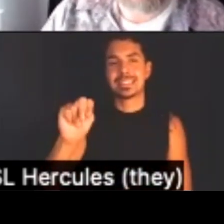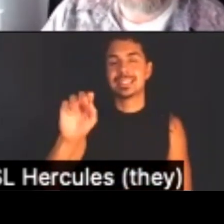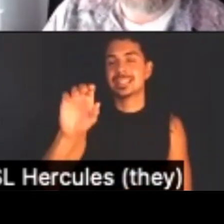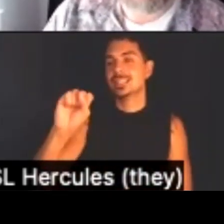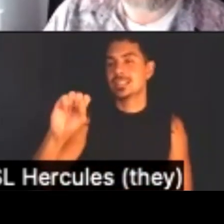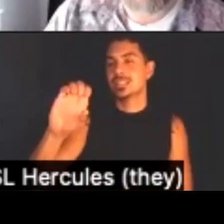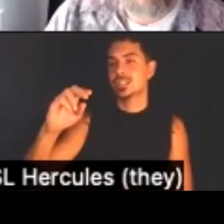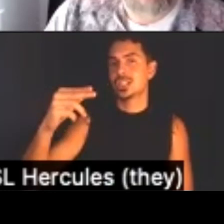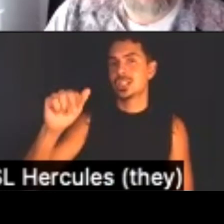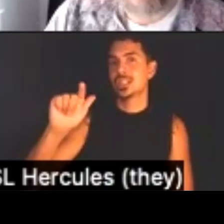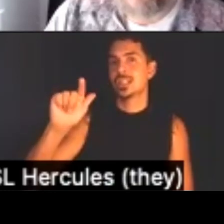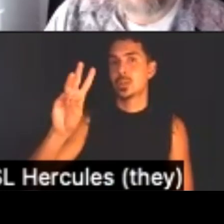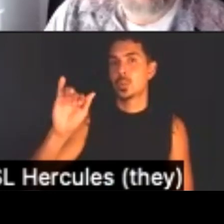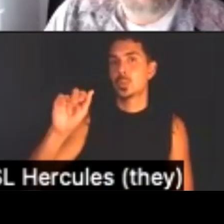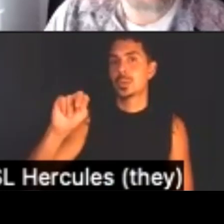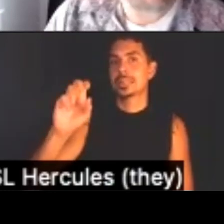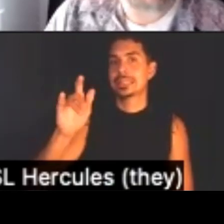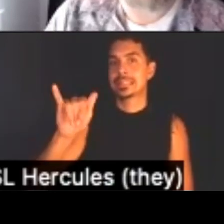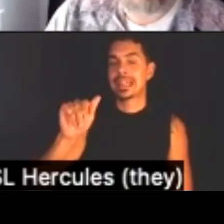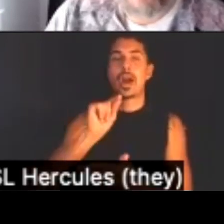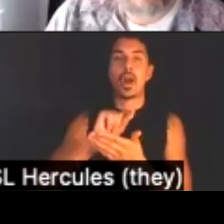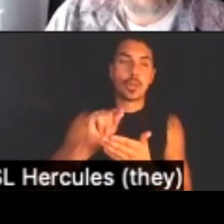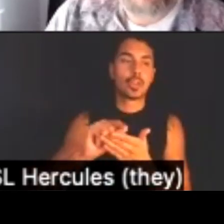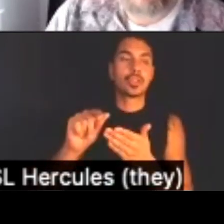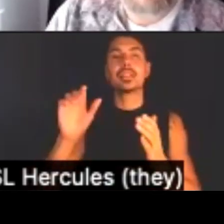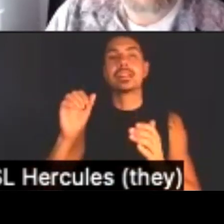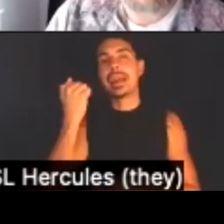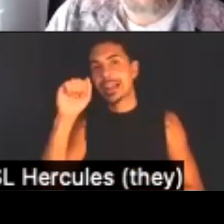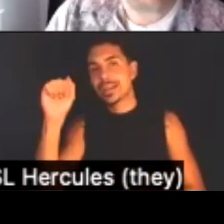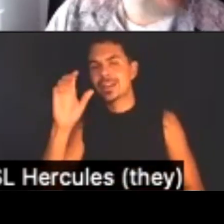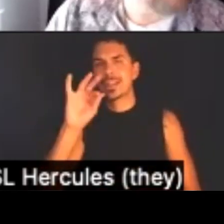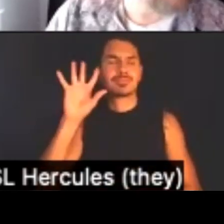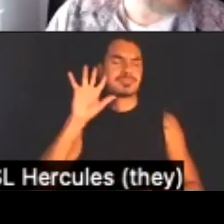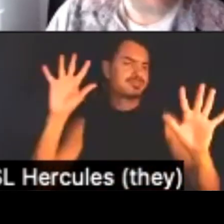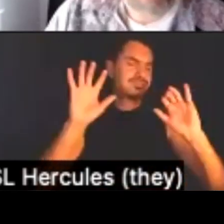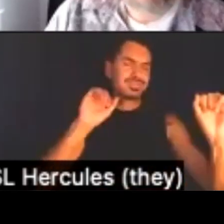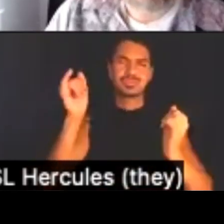who is an author and activist and a radical artist. He's just fantastic.